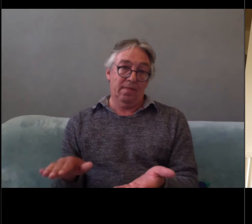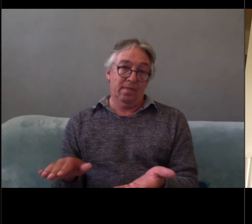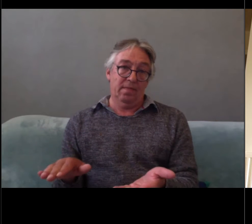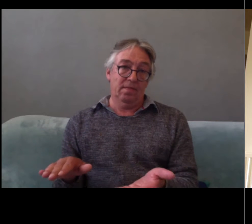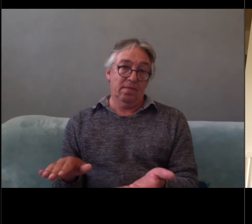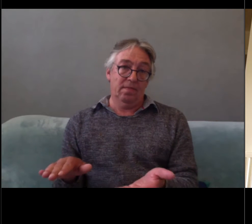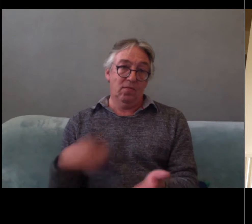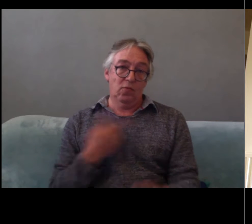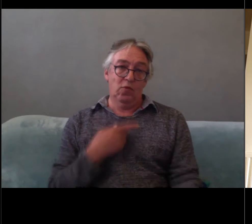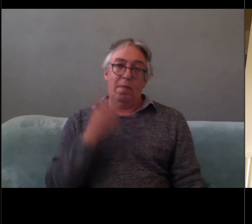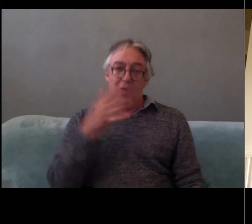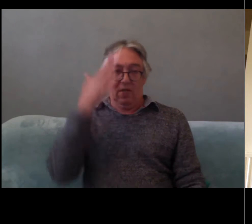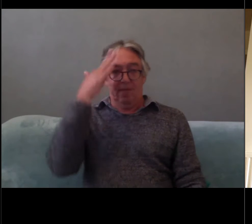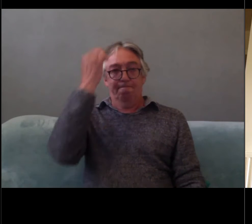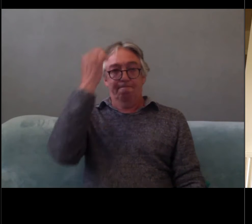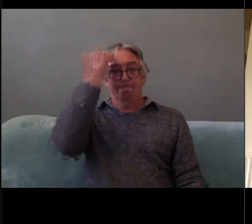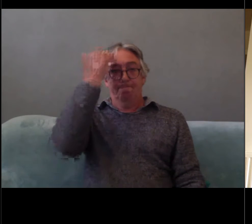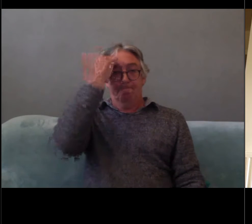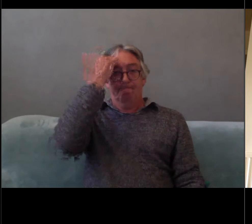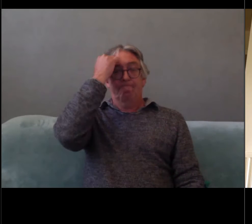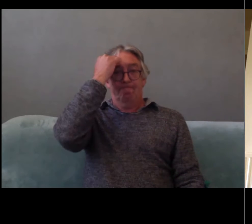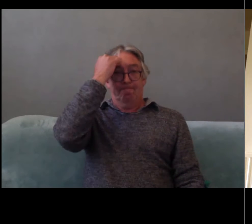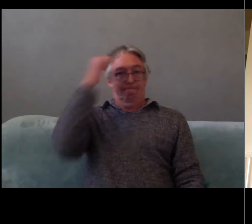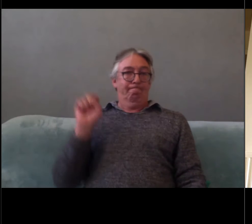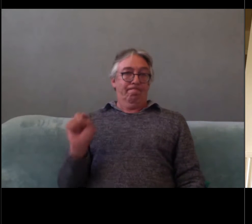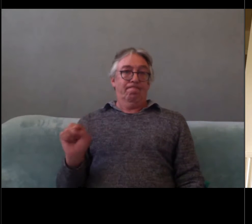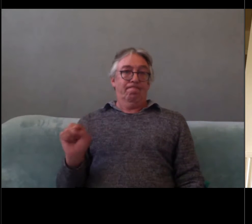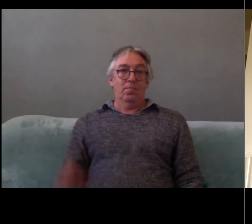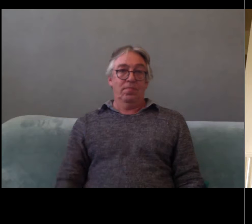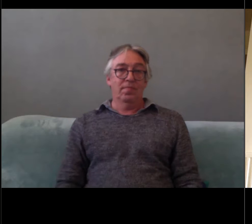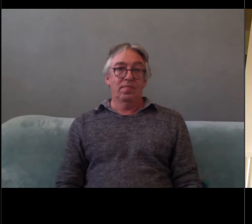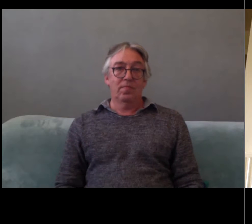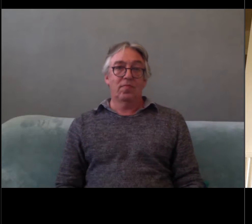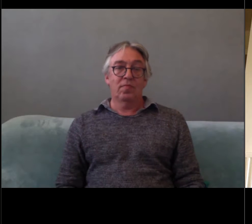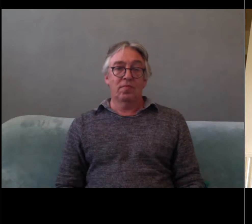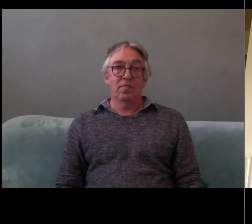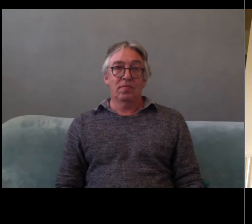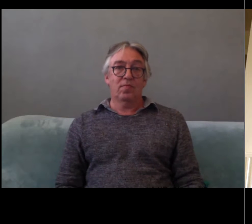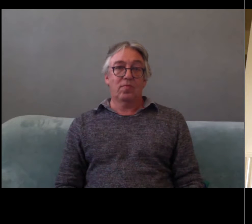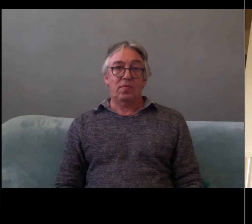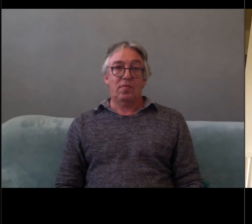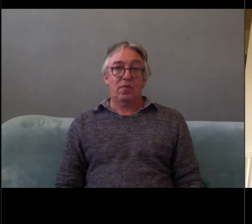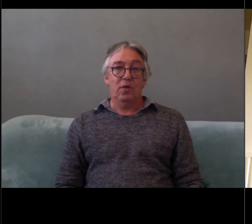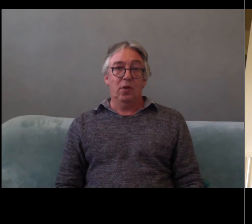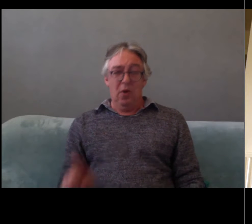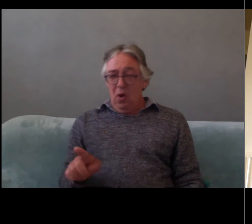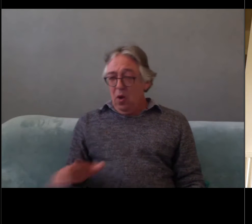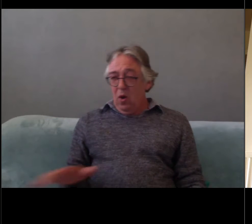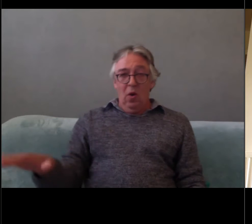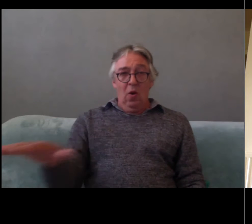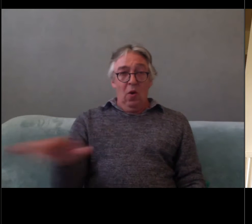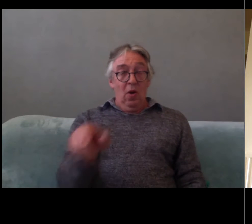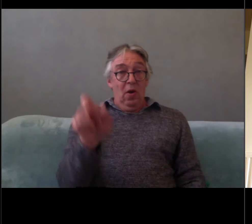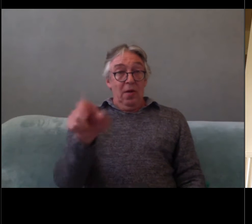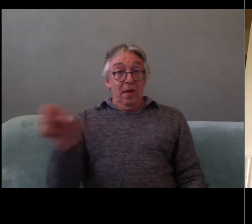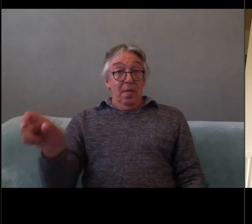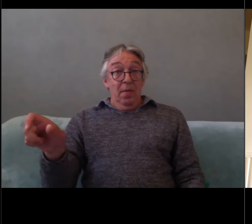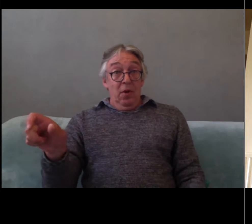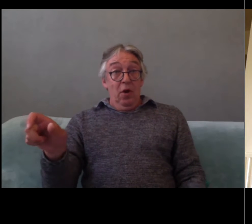Because what we owe to those who have died is worth more and more